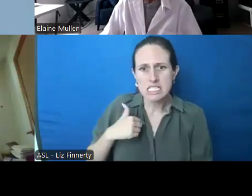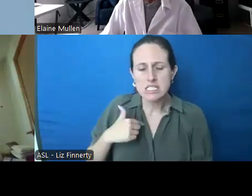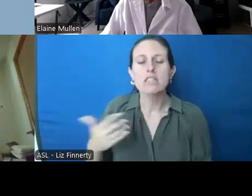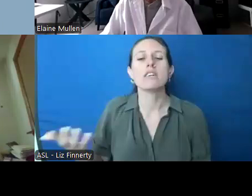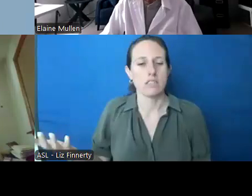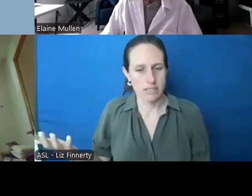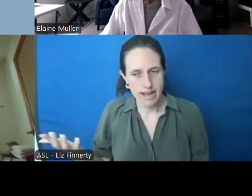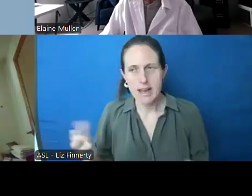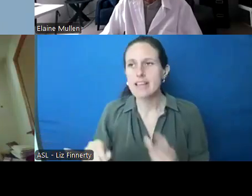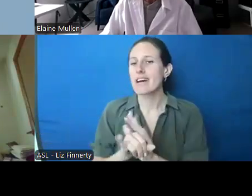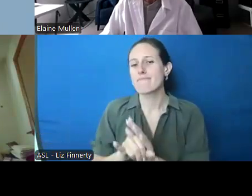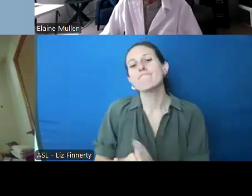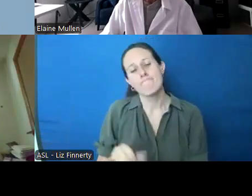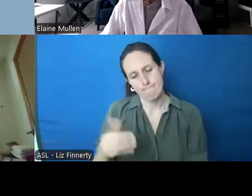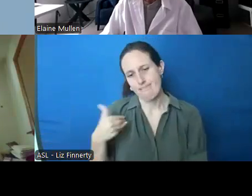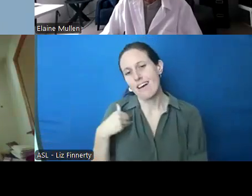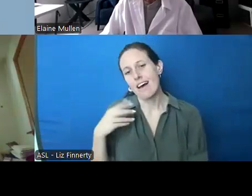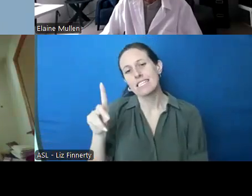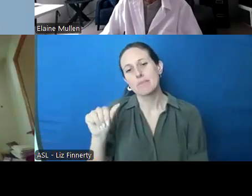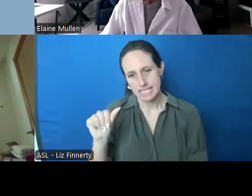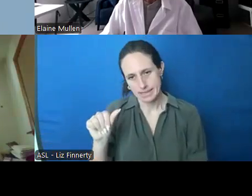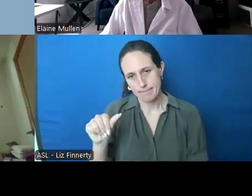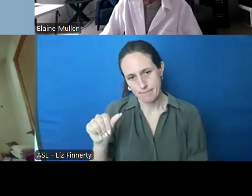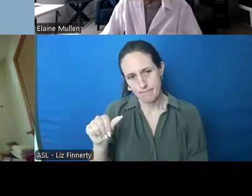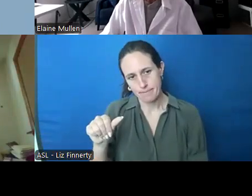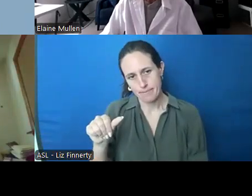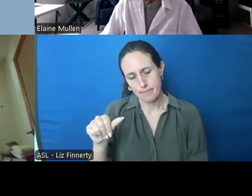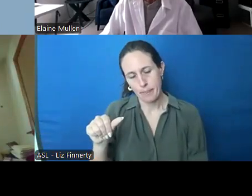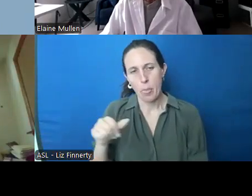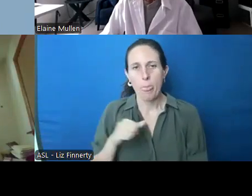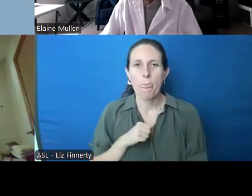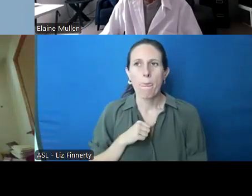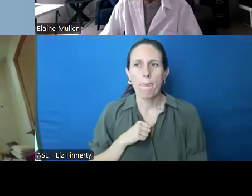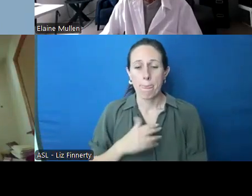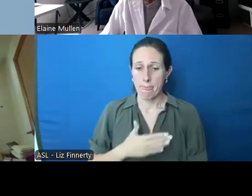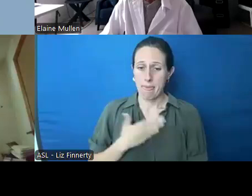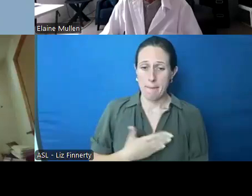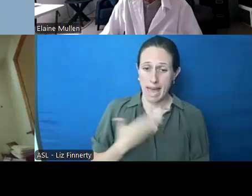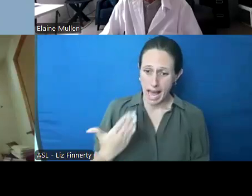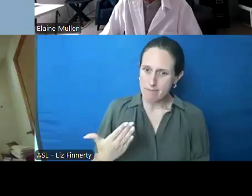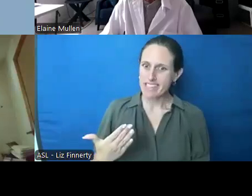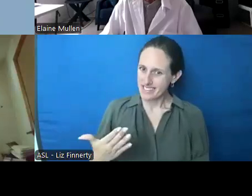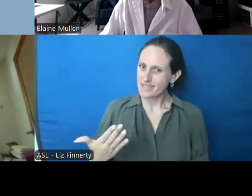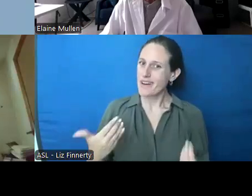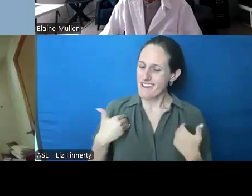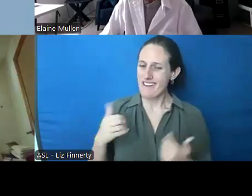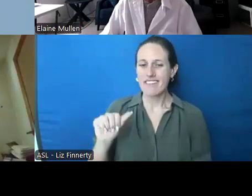d. So I'm glad we have the ADA , and now I use it for my